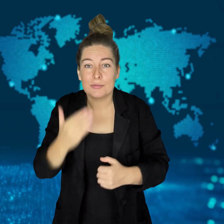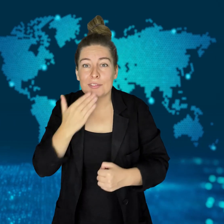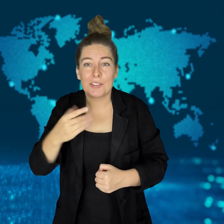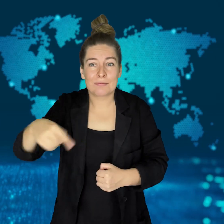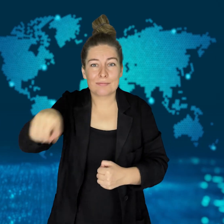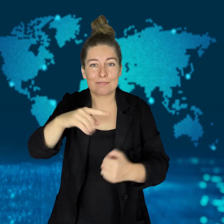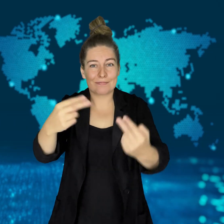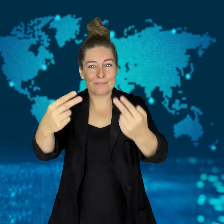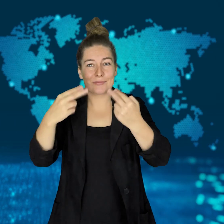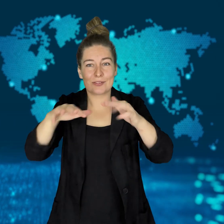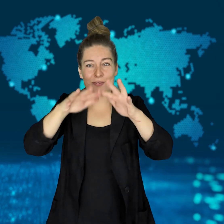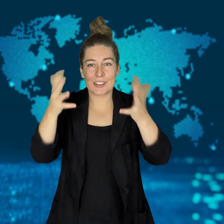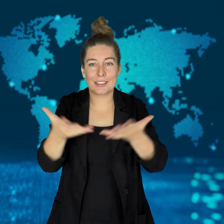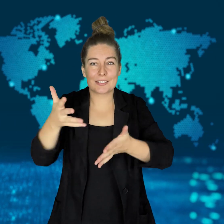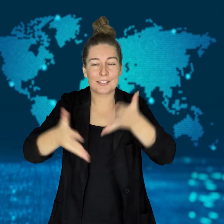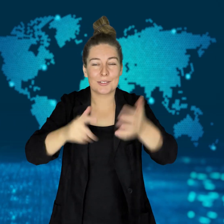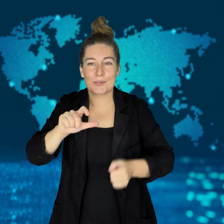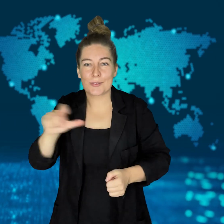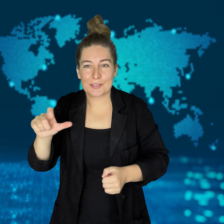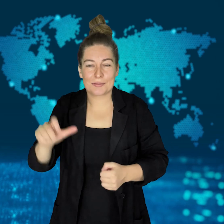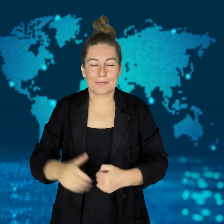Thank you for watching WorldSign Week.